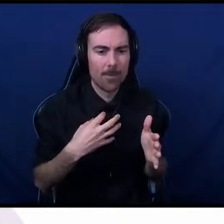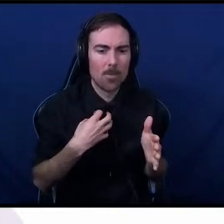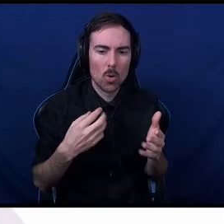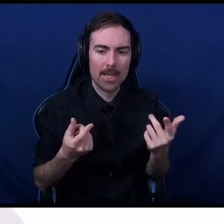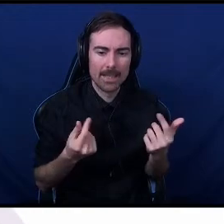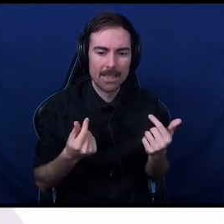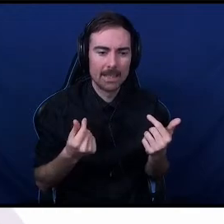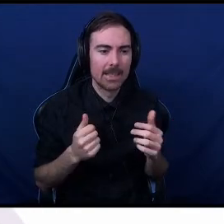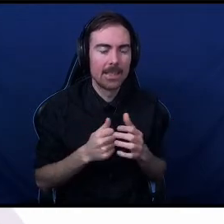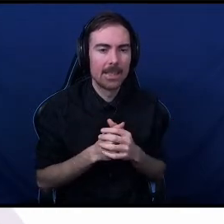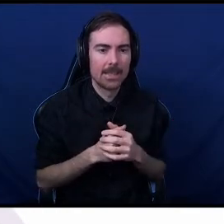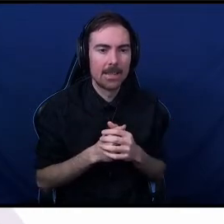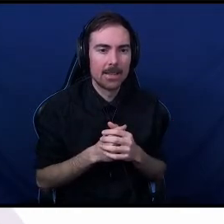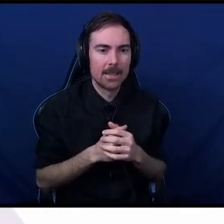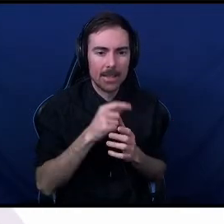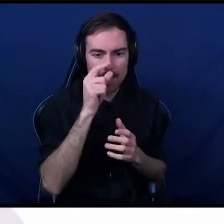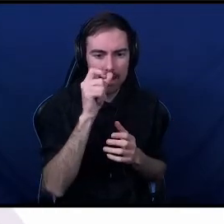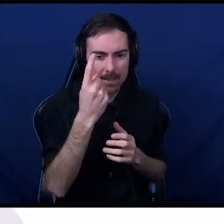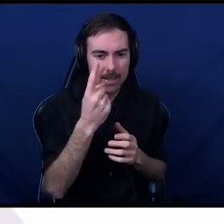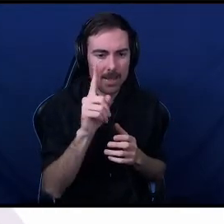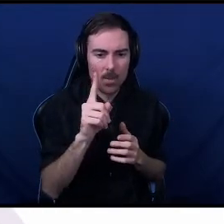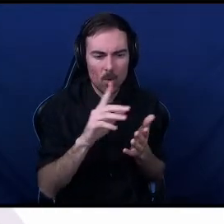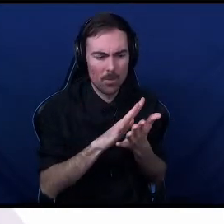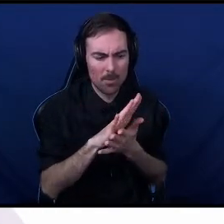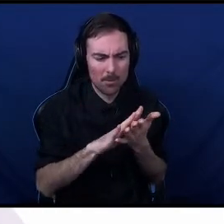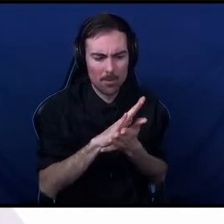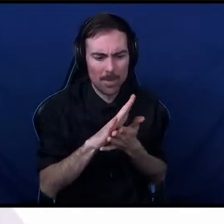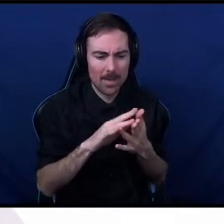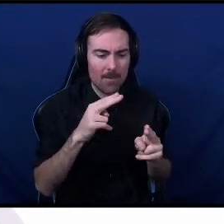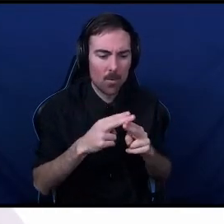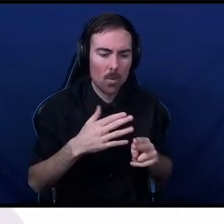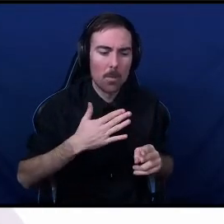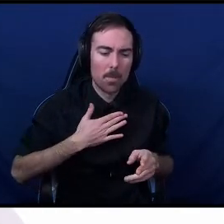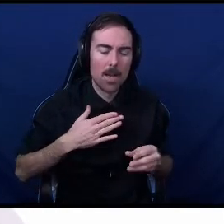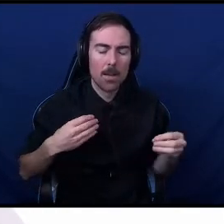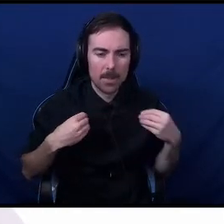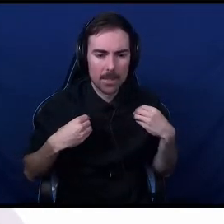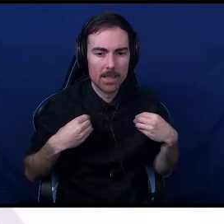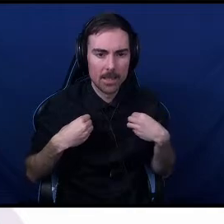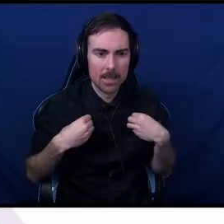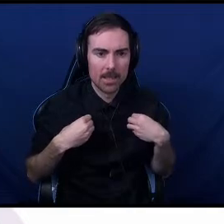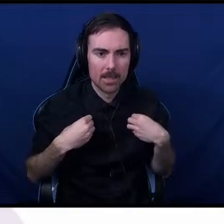levels of understanding what does that data mean for my business. And we're actually working with an entrepreneur at